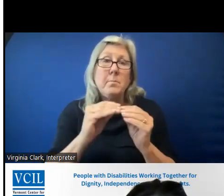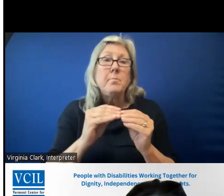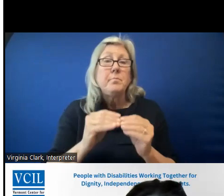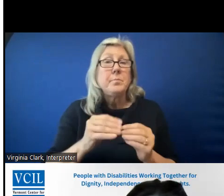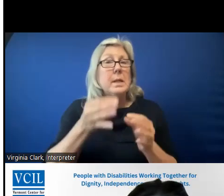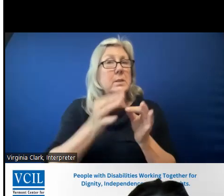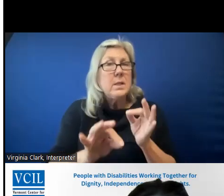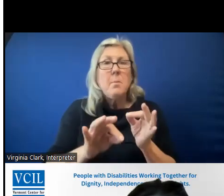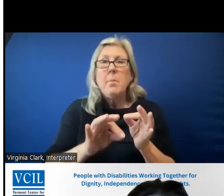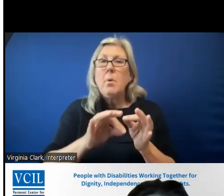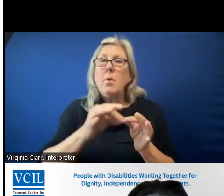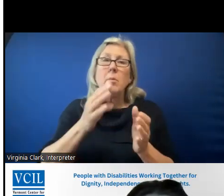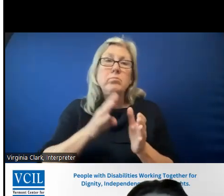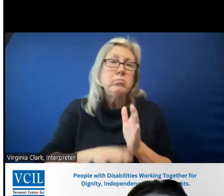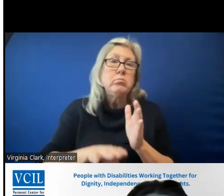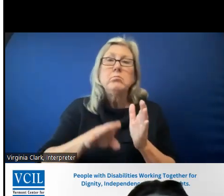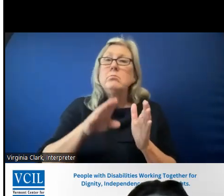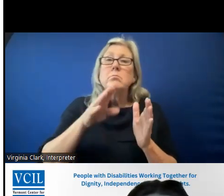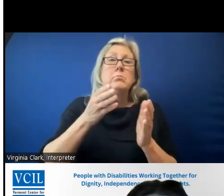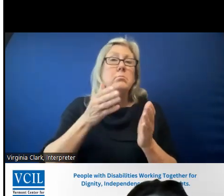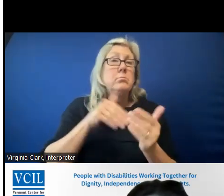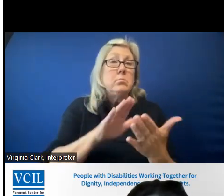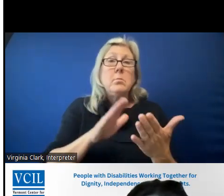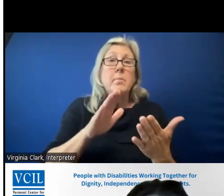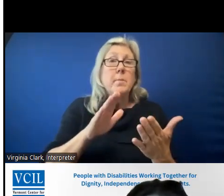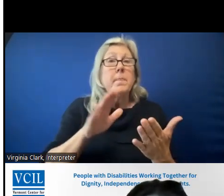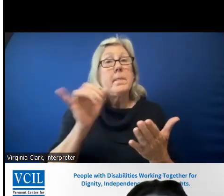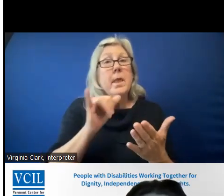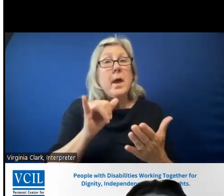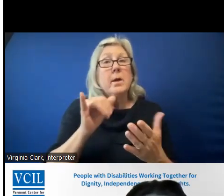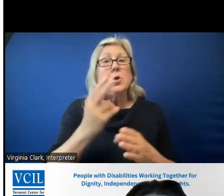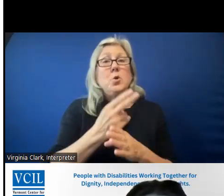continue to be effective, such as the use of masks in health care settings are not having